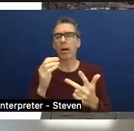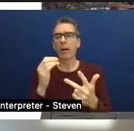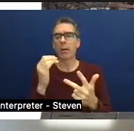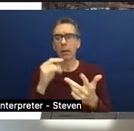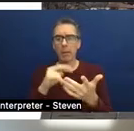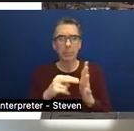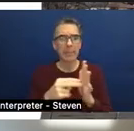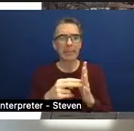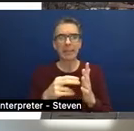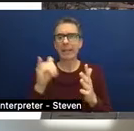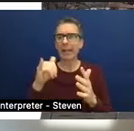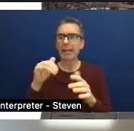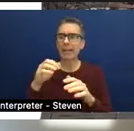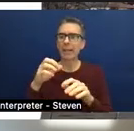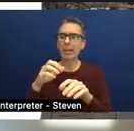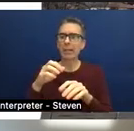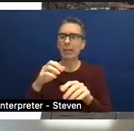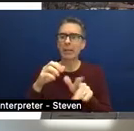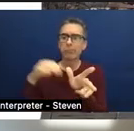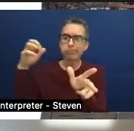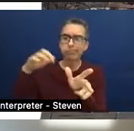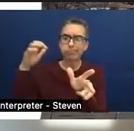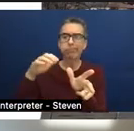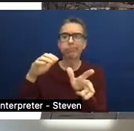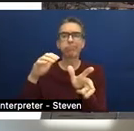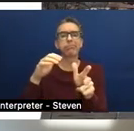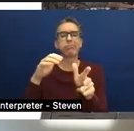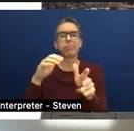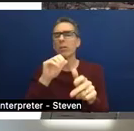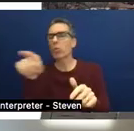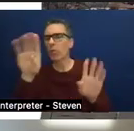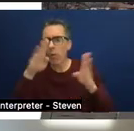of making these different decisions, not just, you know, traffic studies or a common thing.